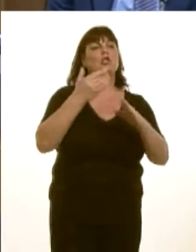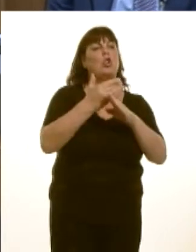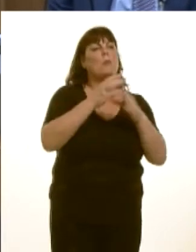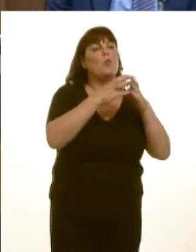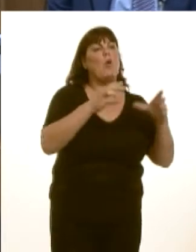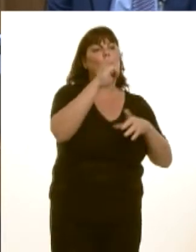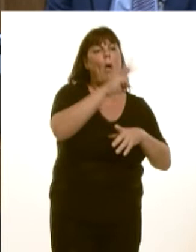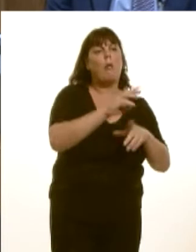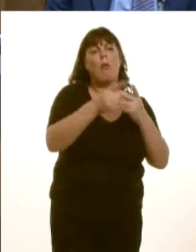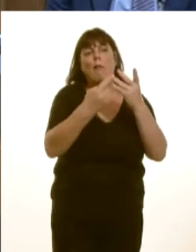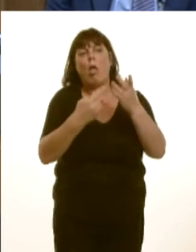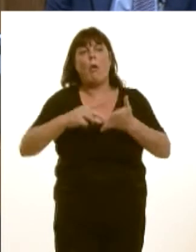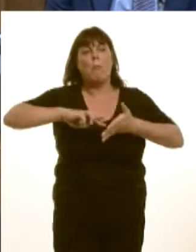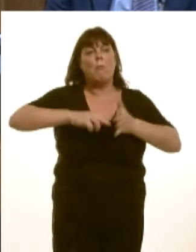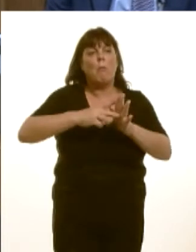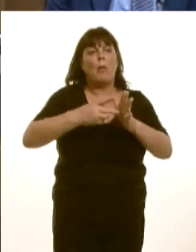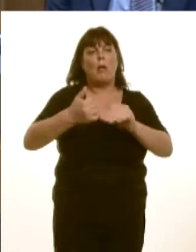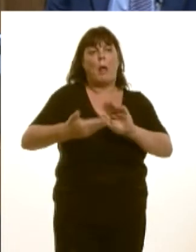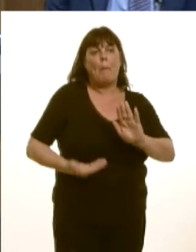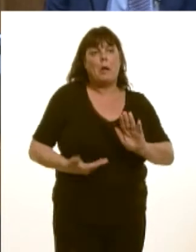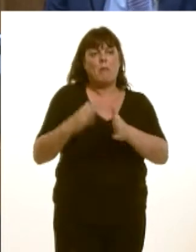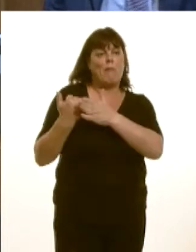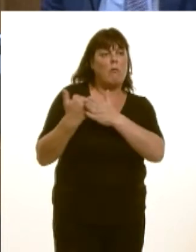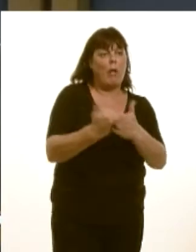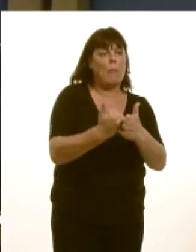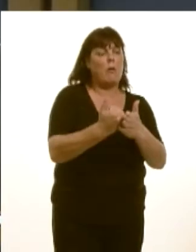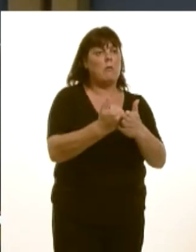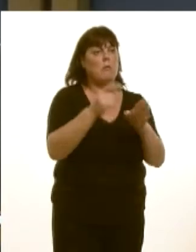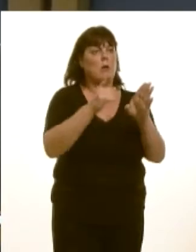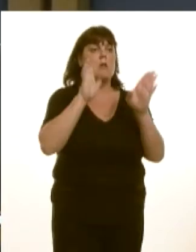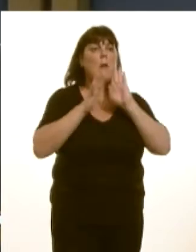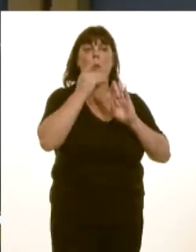that we have put in place—is having a significant, positive effect on the prospects of young people.